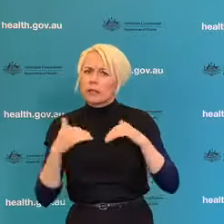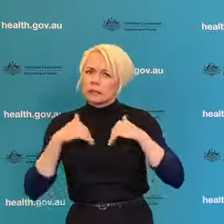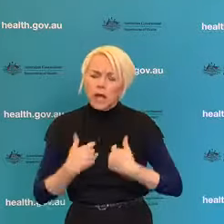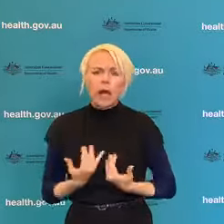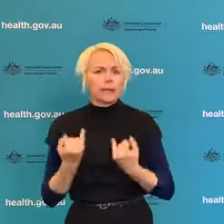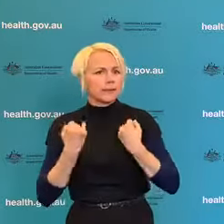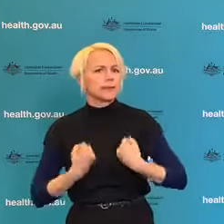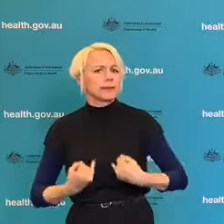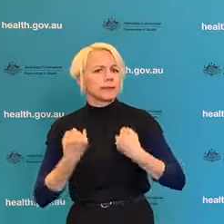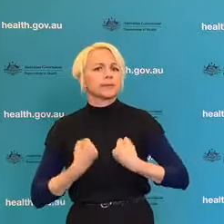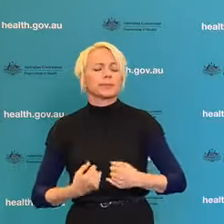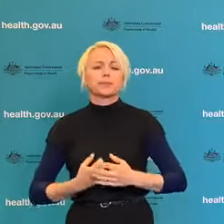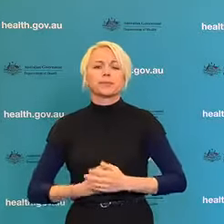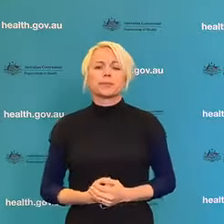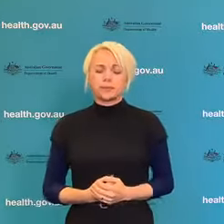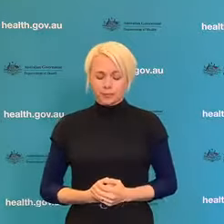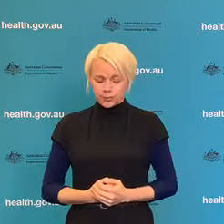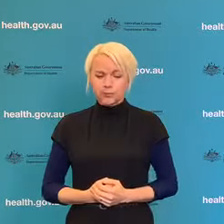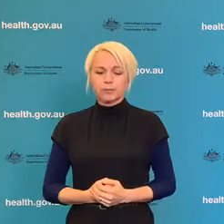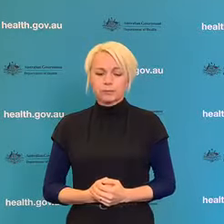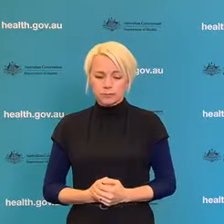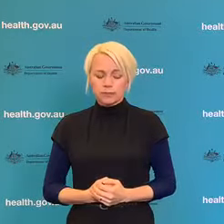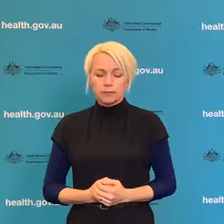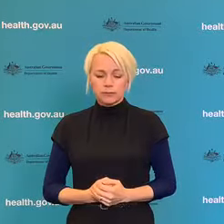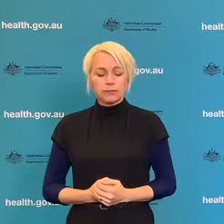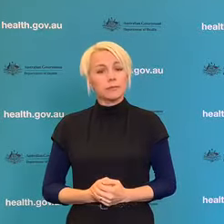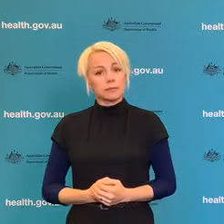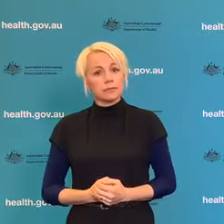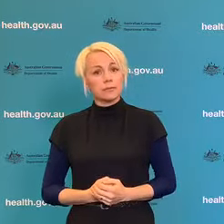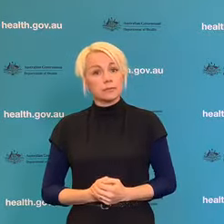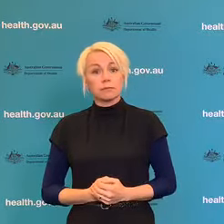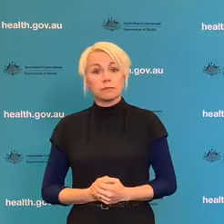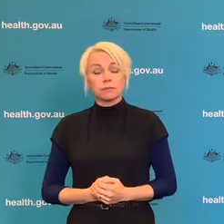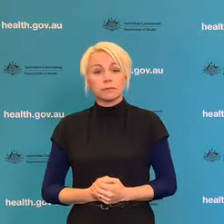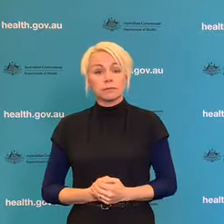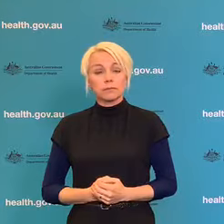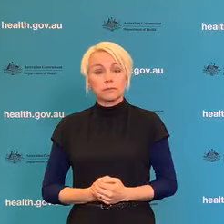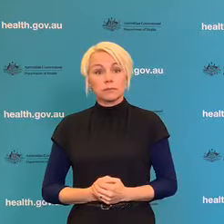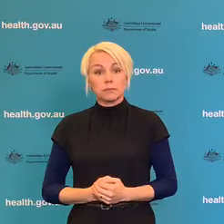Sarah I don't have to hand right now the the total number of healthcare workers